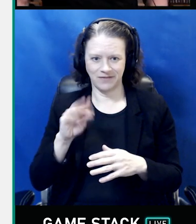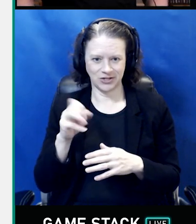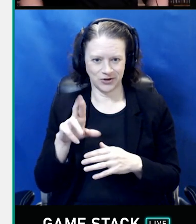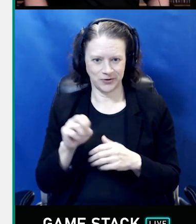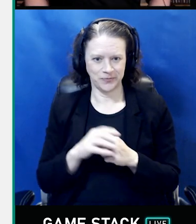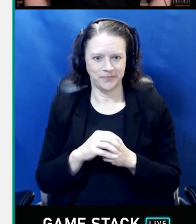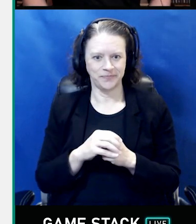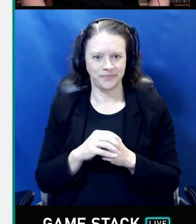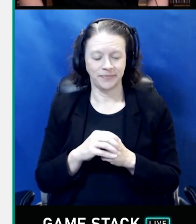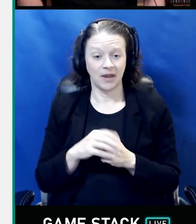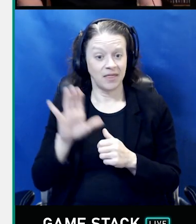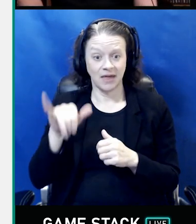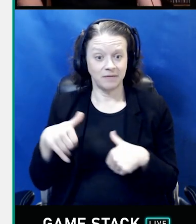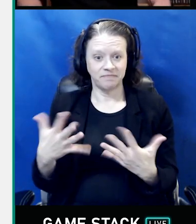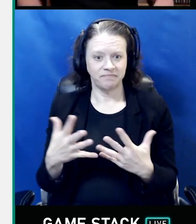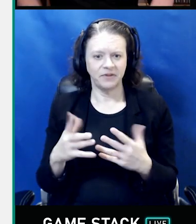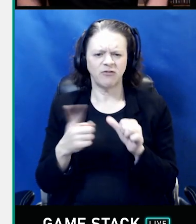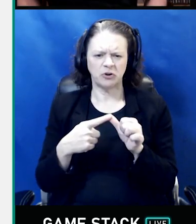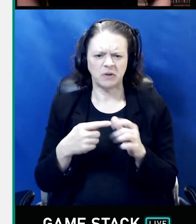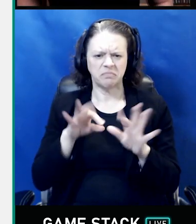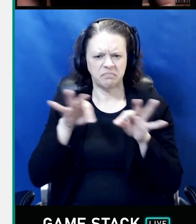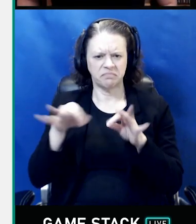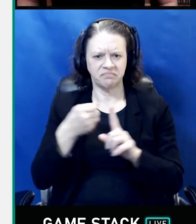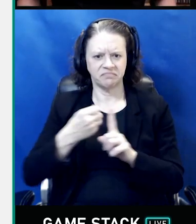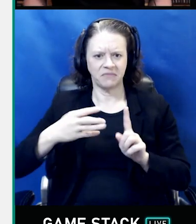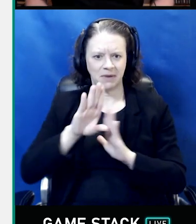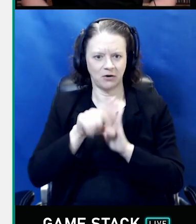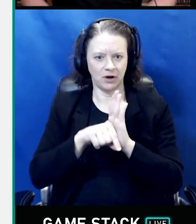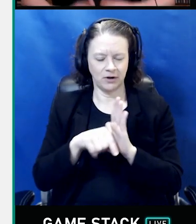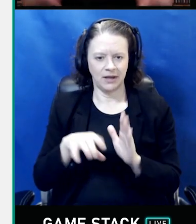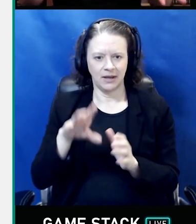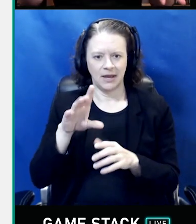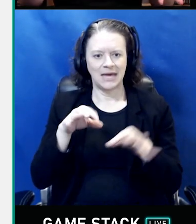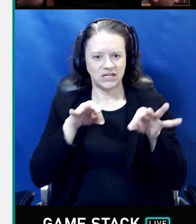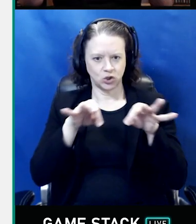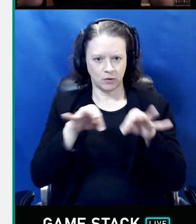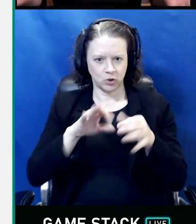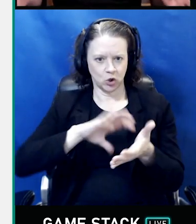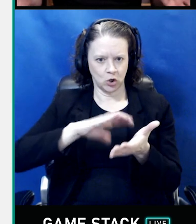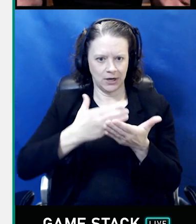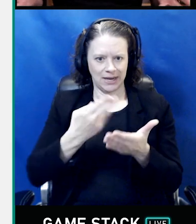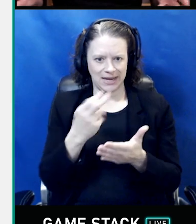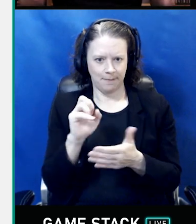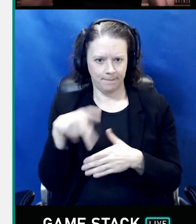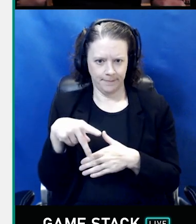first, let's get a little background. Descriptor heaps, so a descriptor is essentially just a handle.